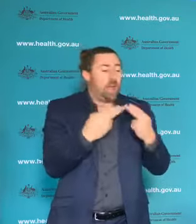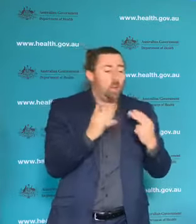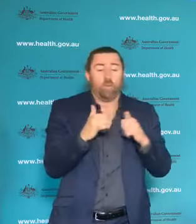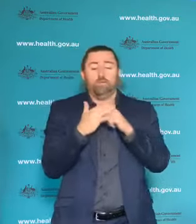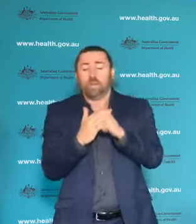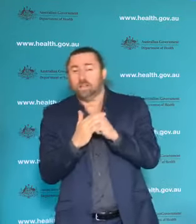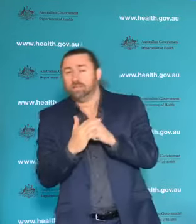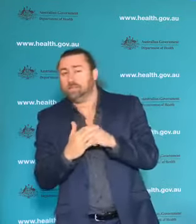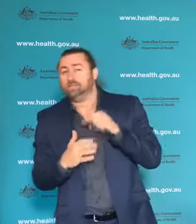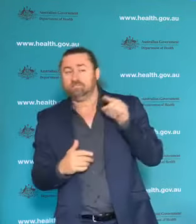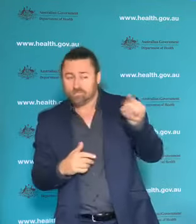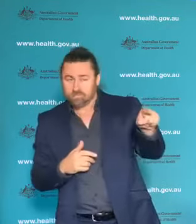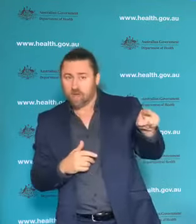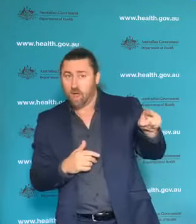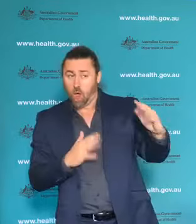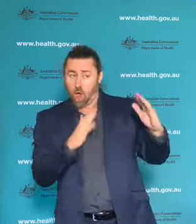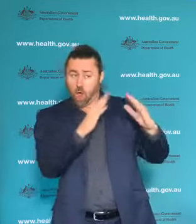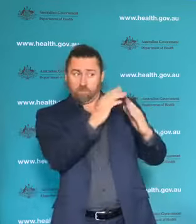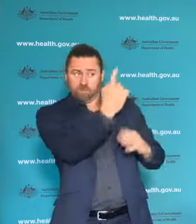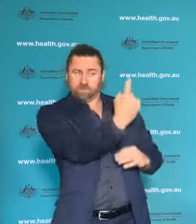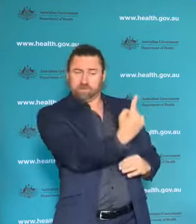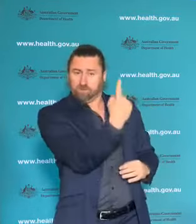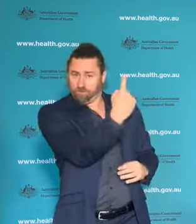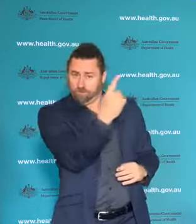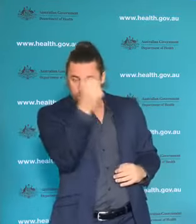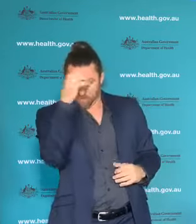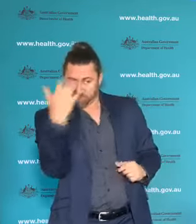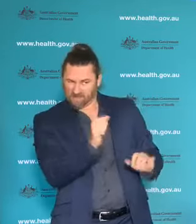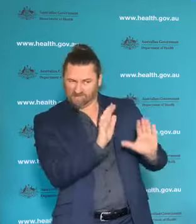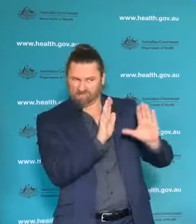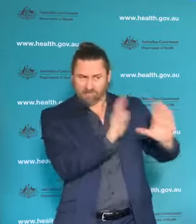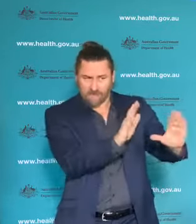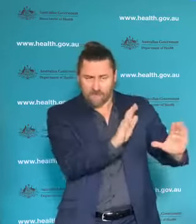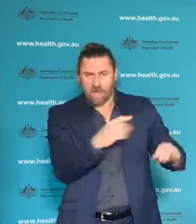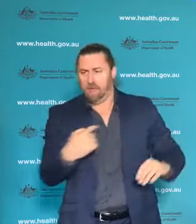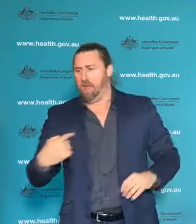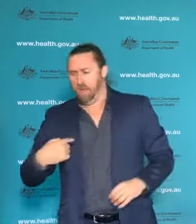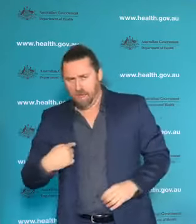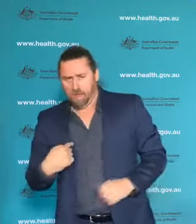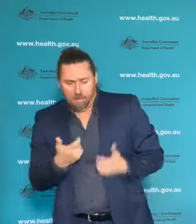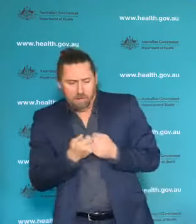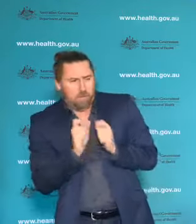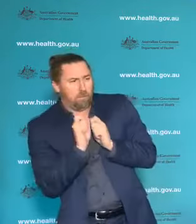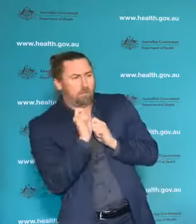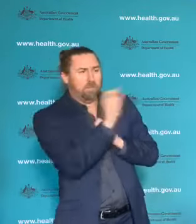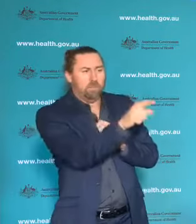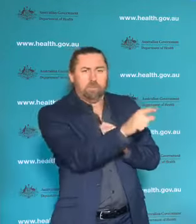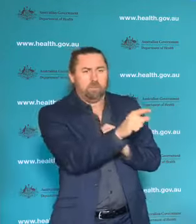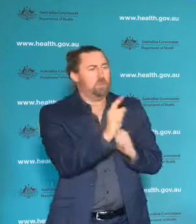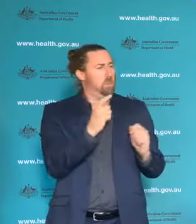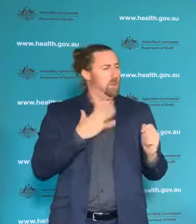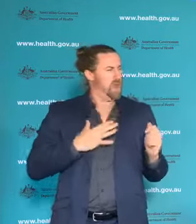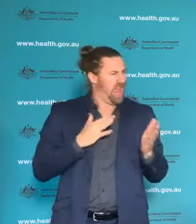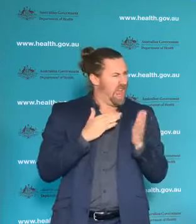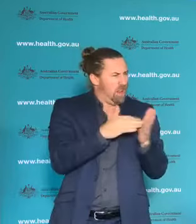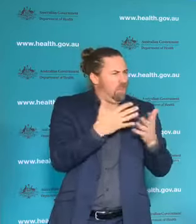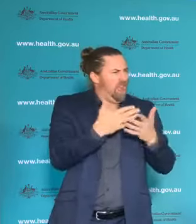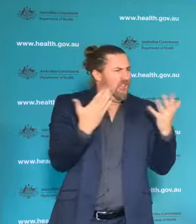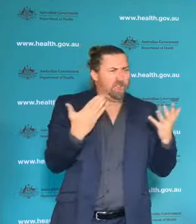and they are in home isolation please reach out to them on the phone. Please offer your support, please drop around